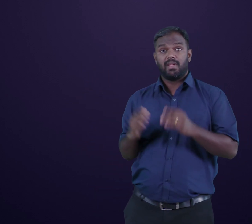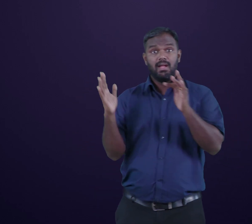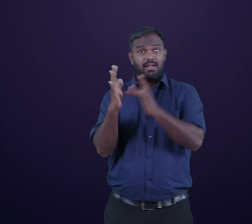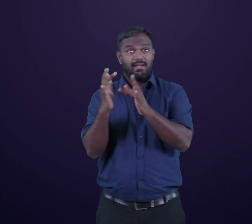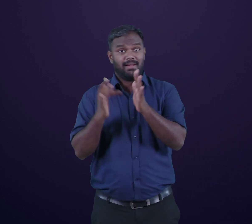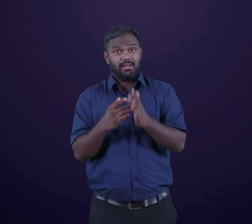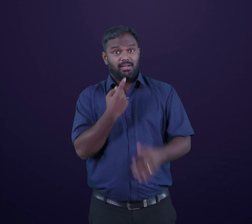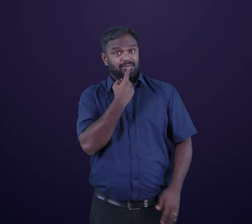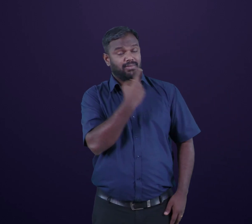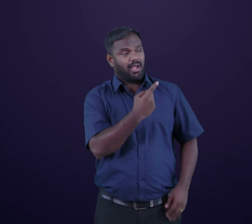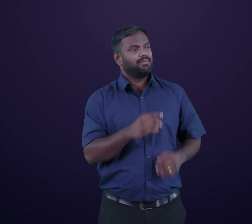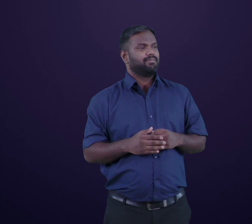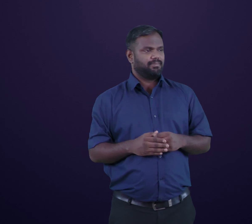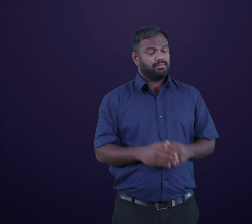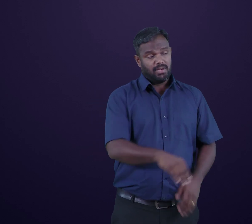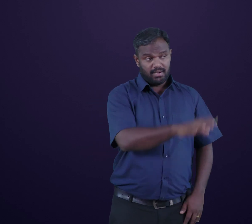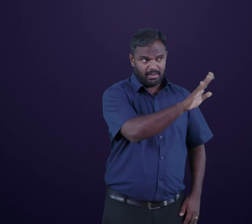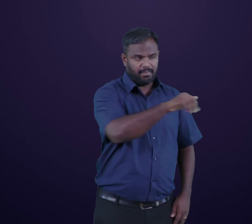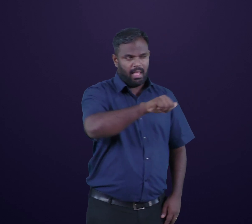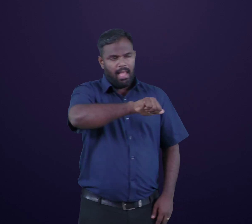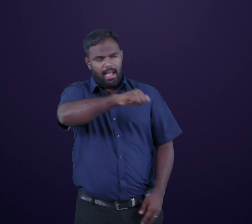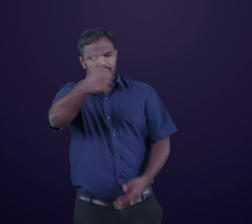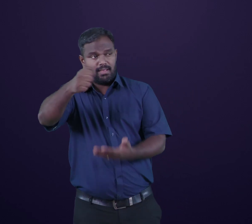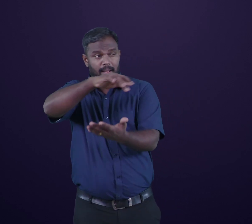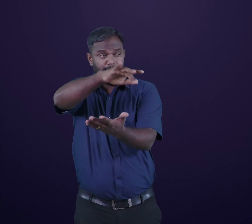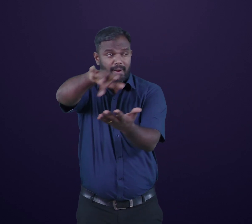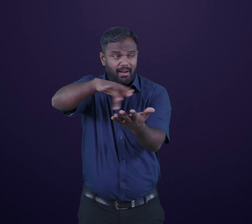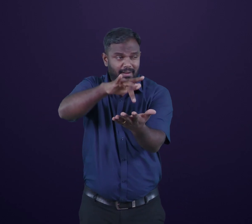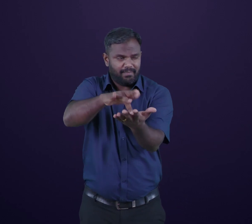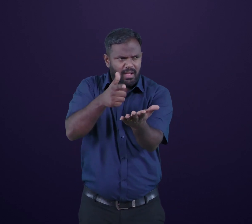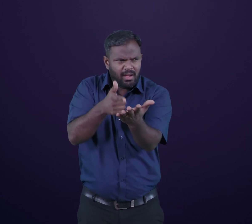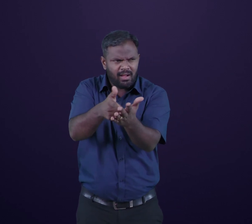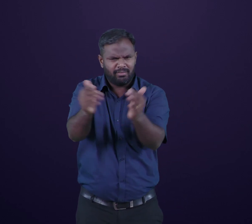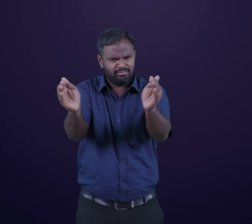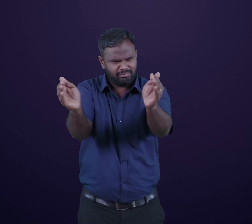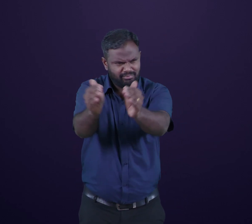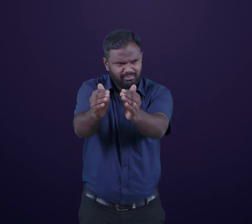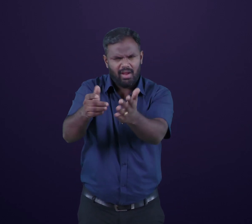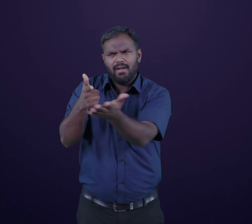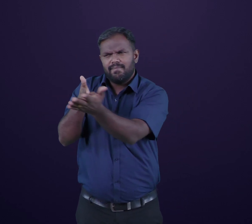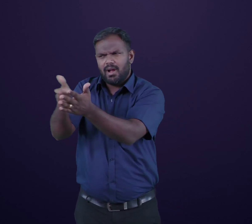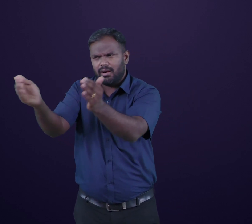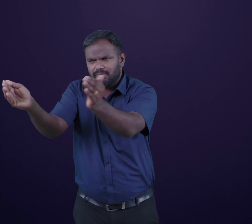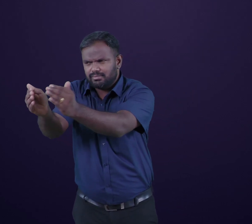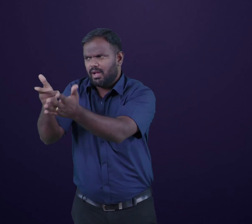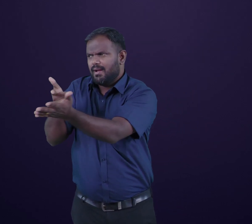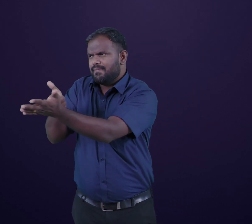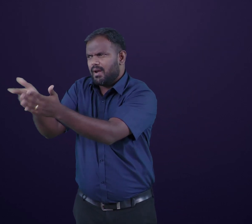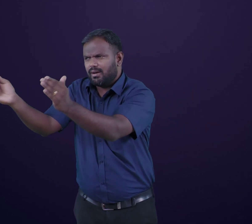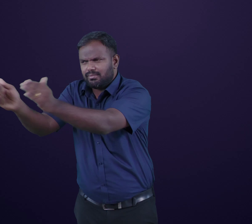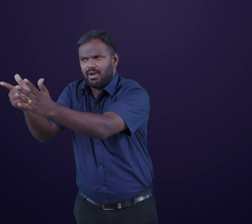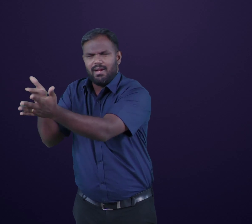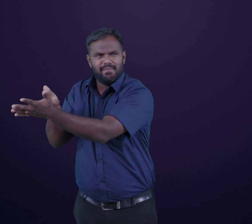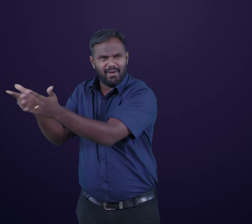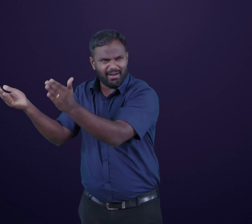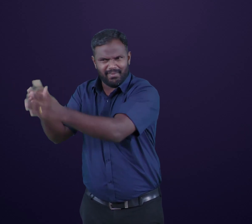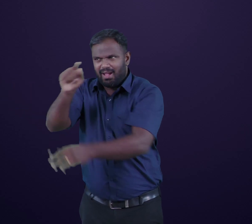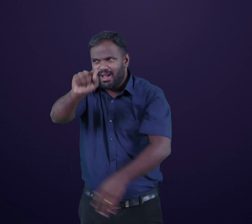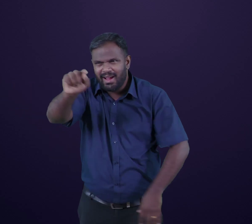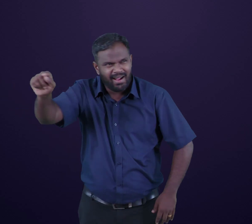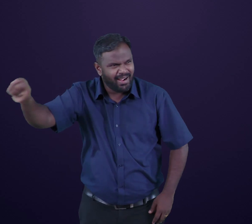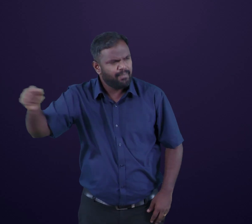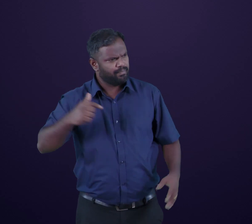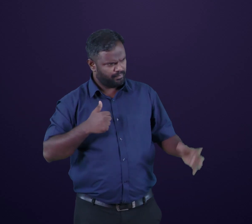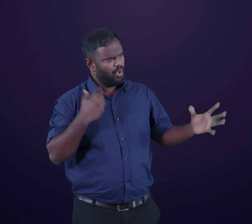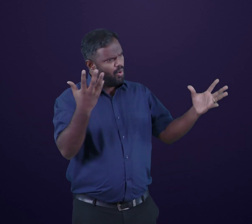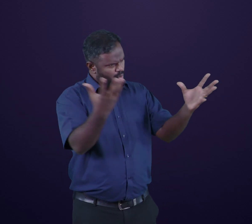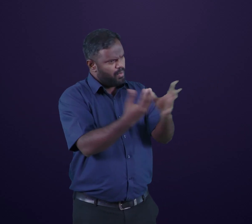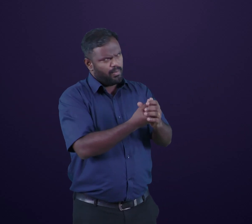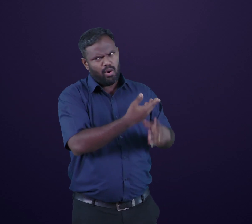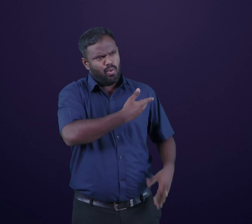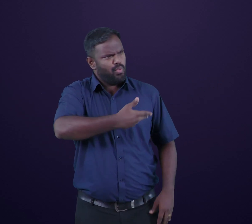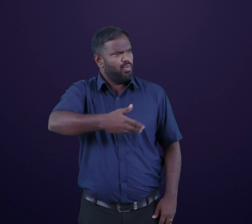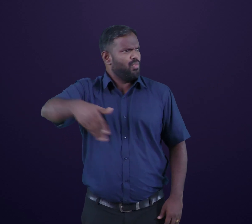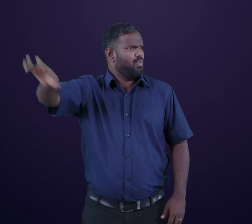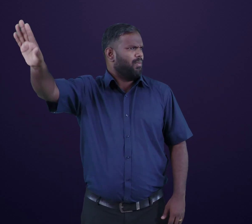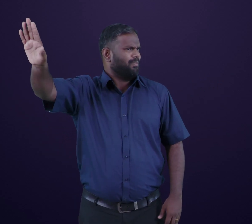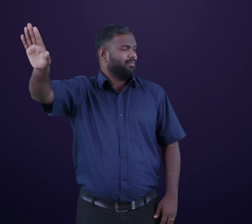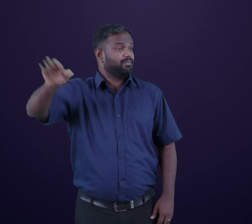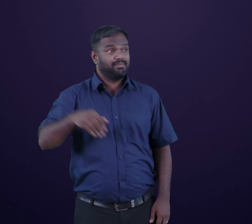Jesus answered, “We should go to another place. We can go to other towns around here,